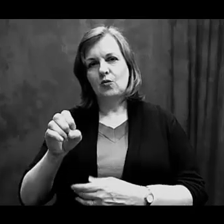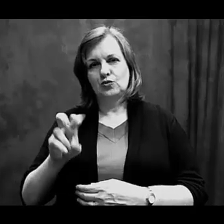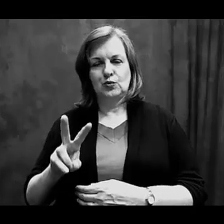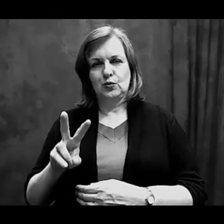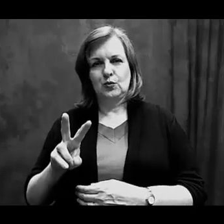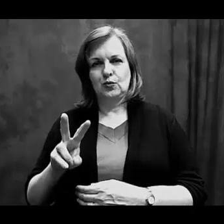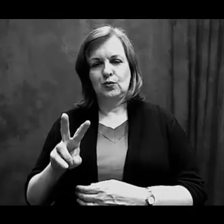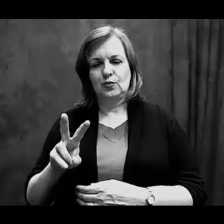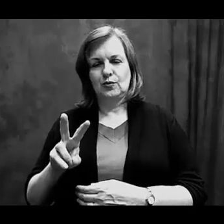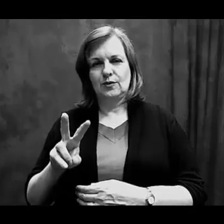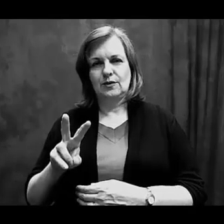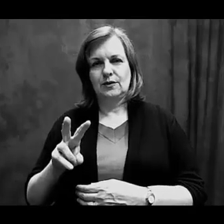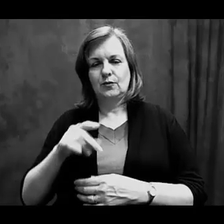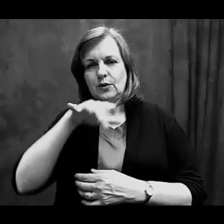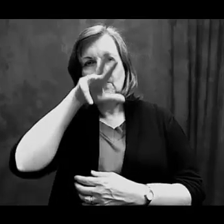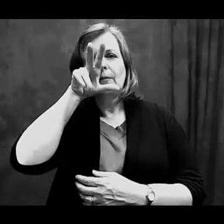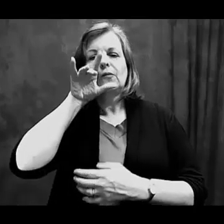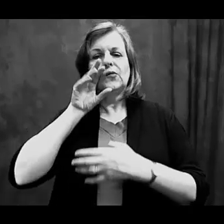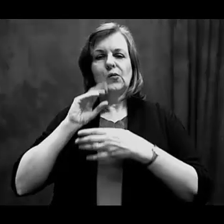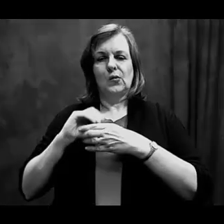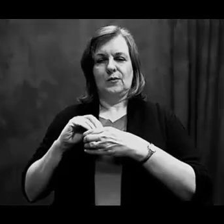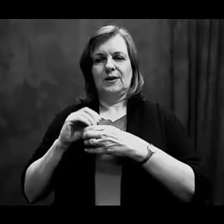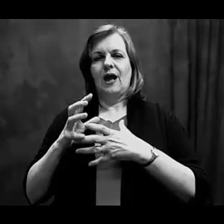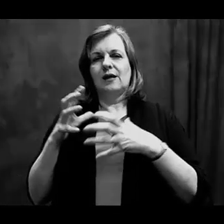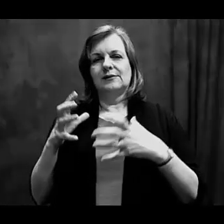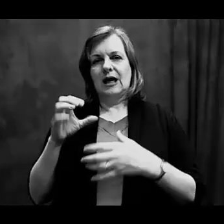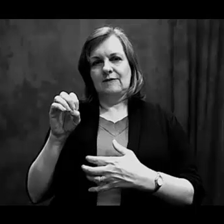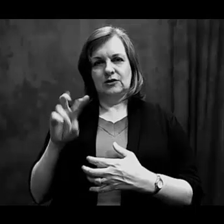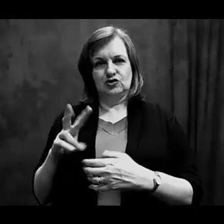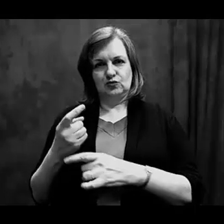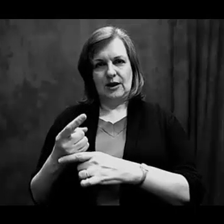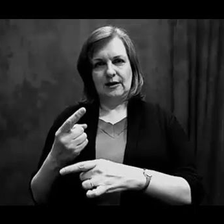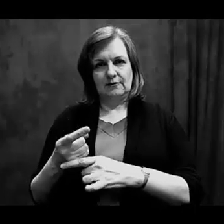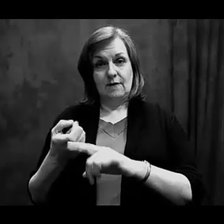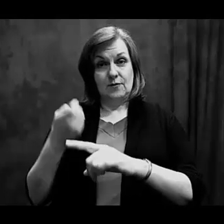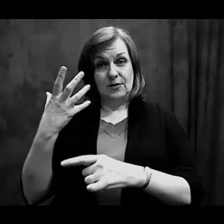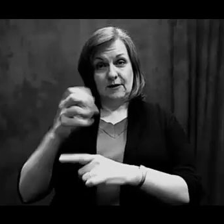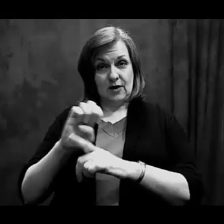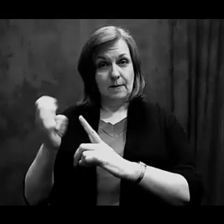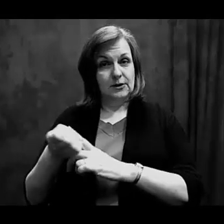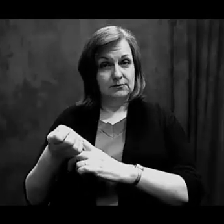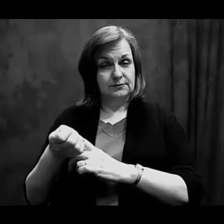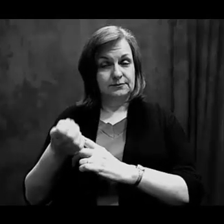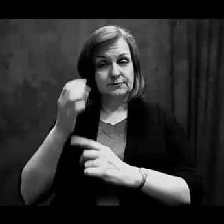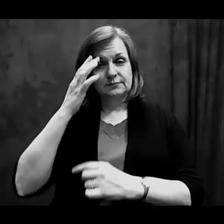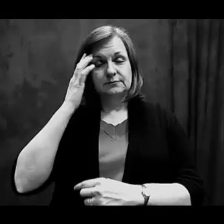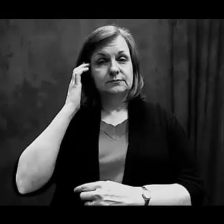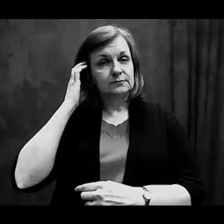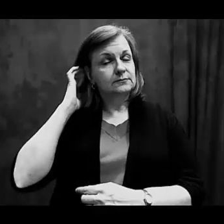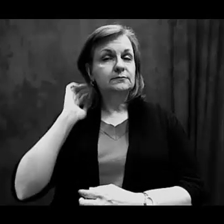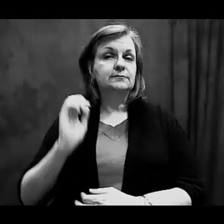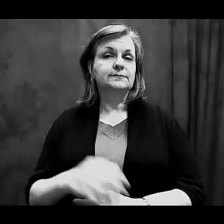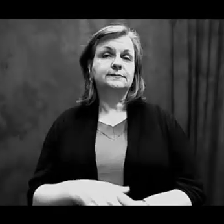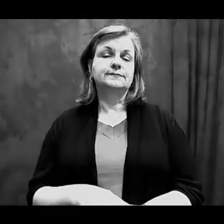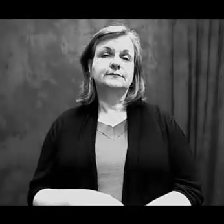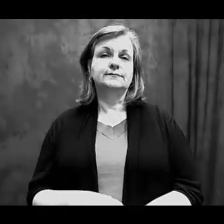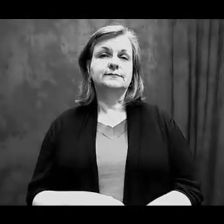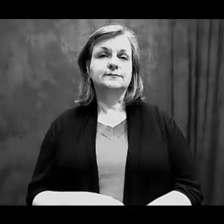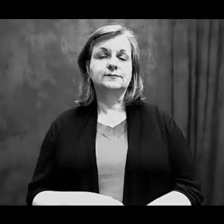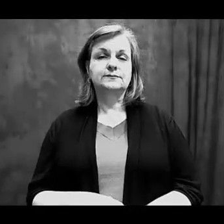the gases in the alveoli in your lungs should have high amounts of 02 -- should have high oxygen